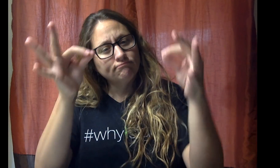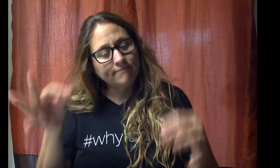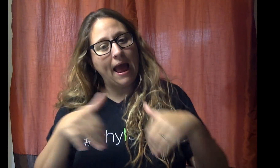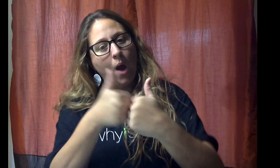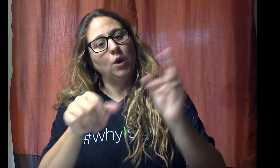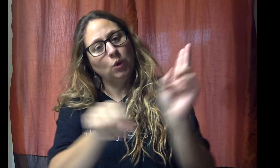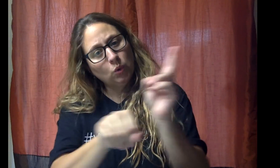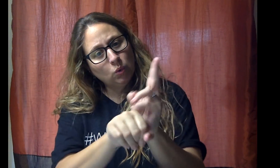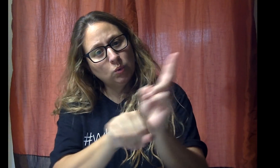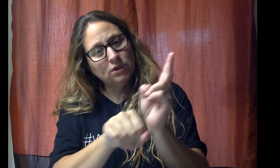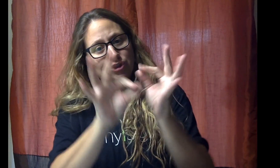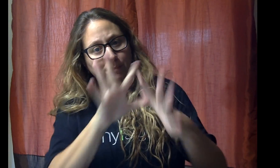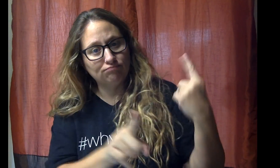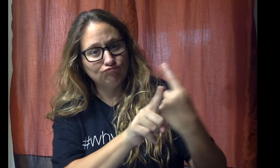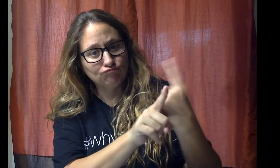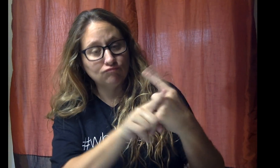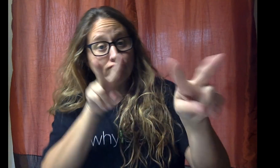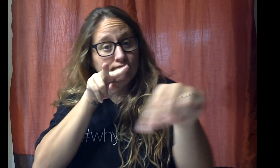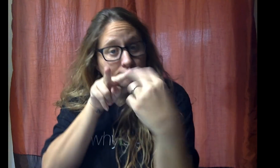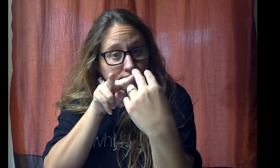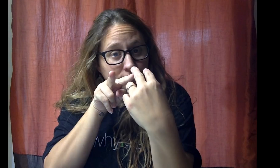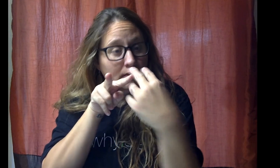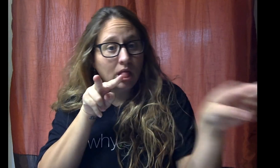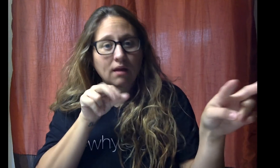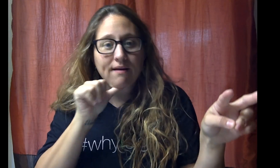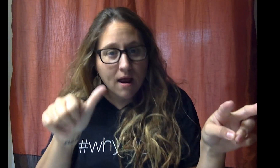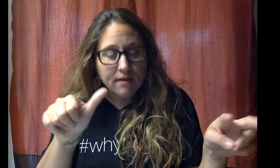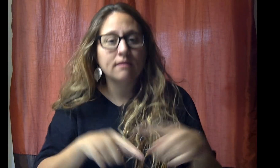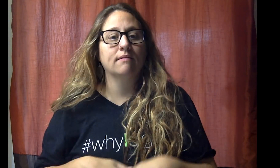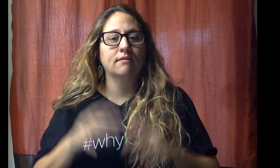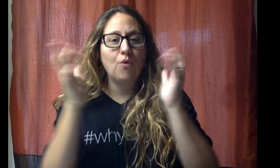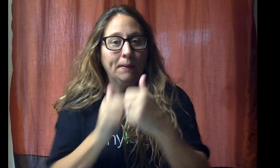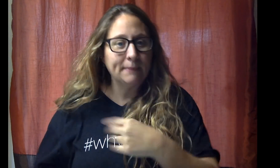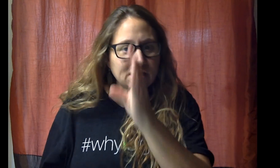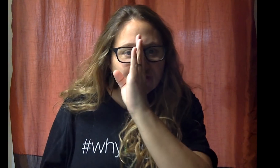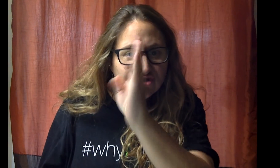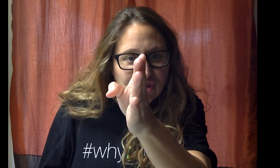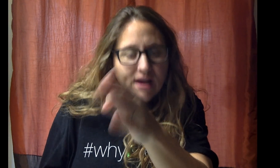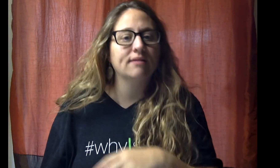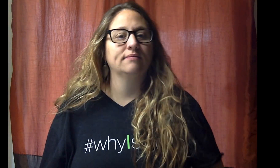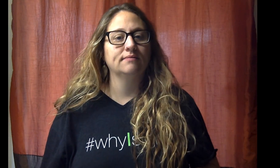In the memo, I explained how to use an interpreter the right way, how to use eye gaze with me, talking to me directly,